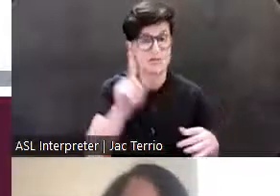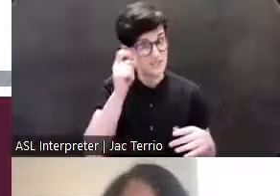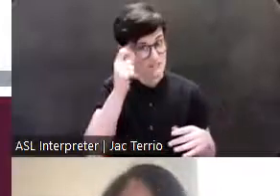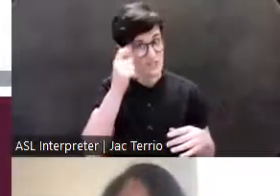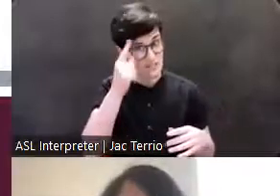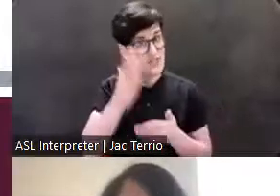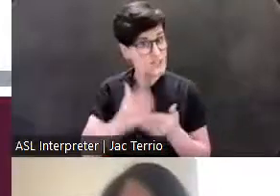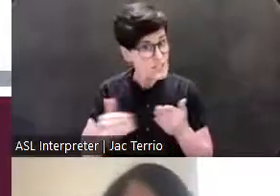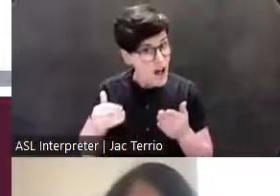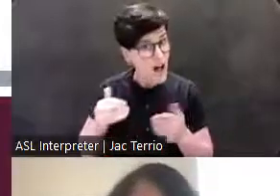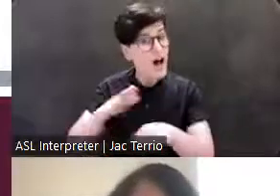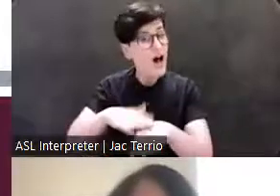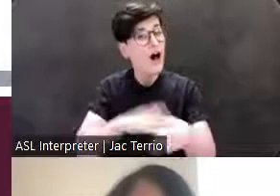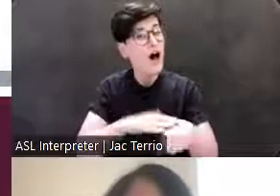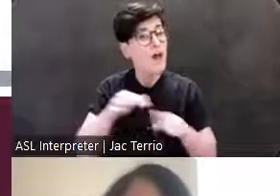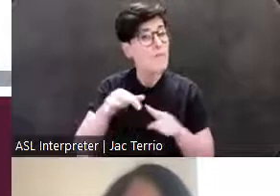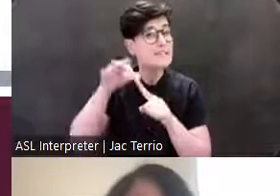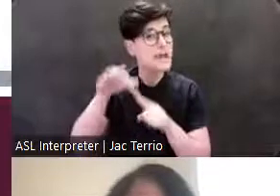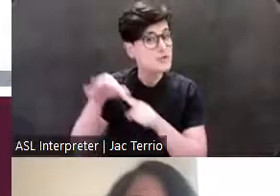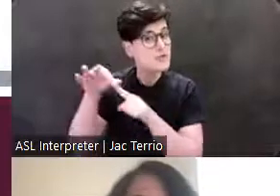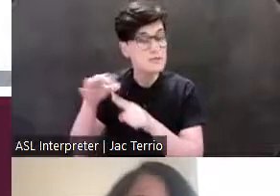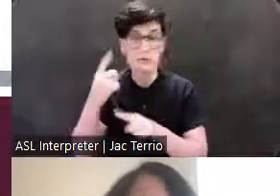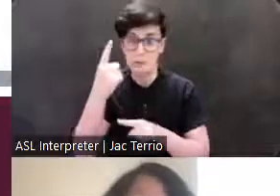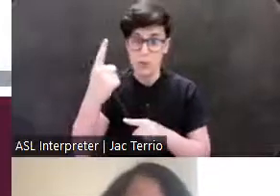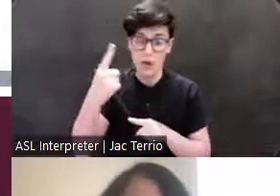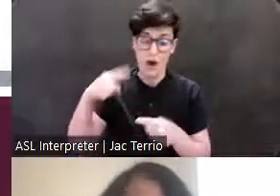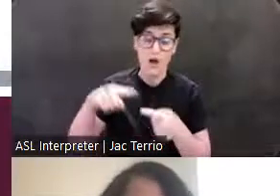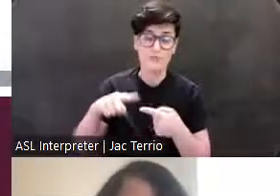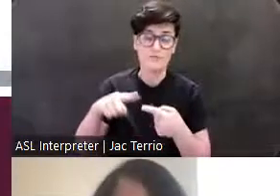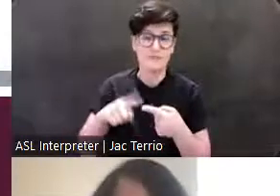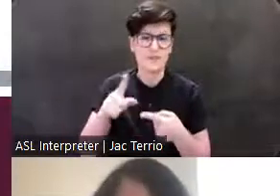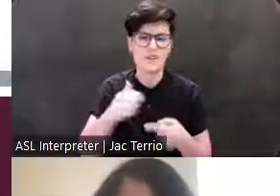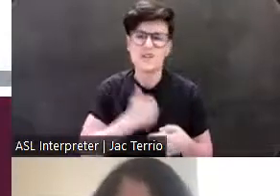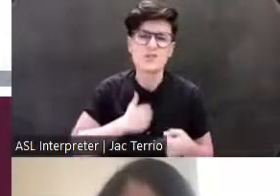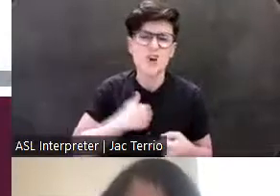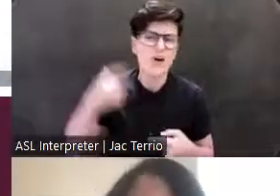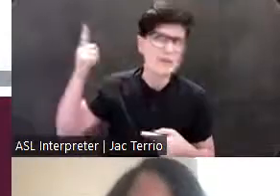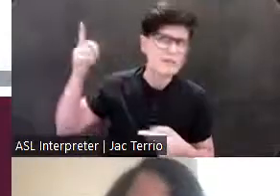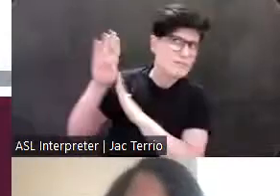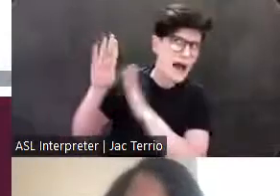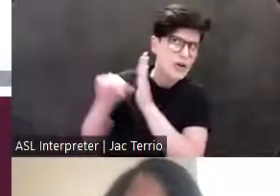It's important to know about those exceptions.